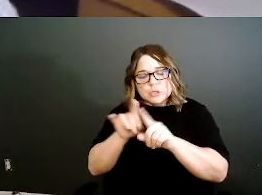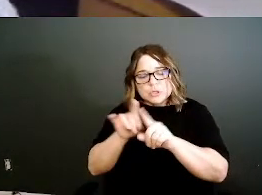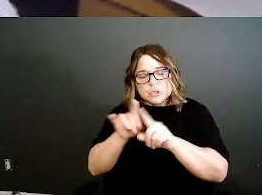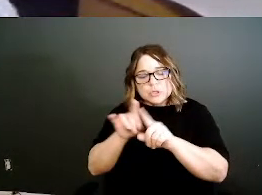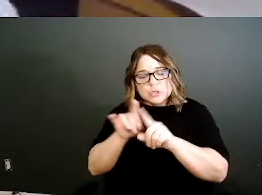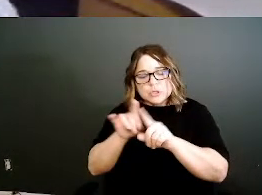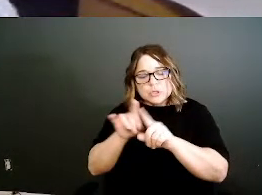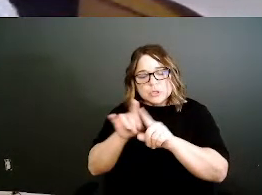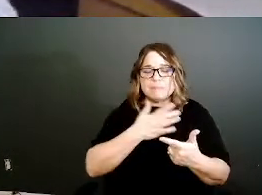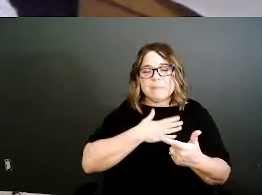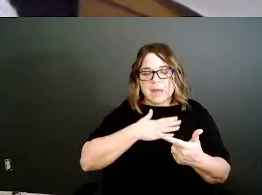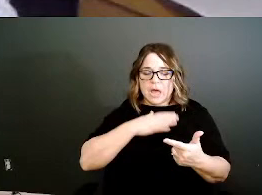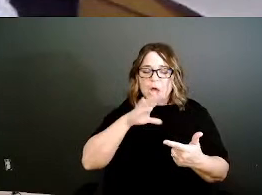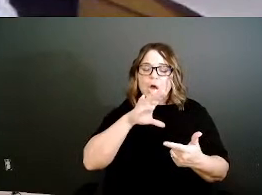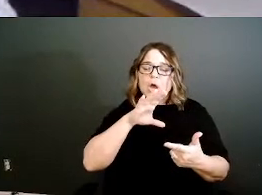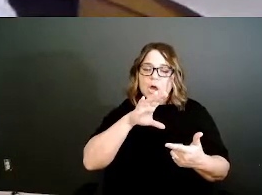LINE WITH SOME OF THE MOST